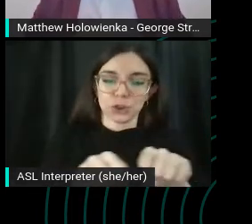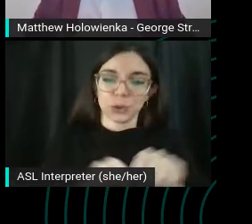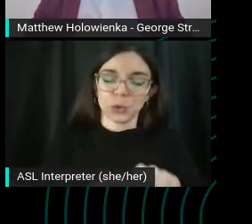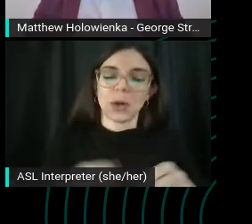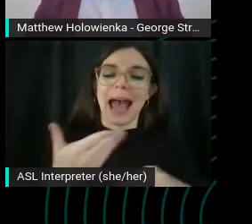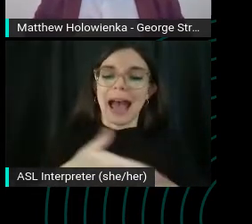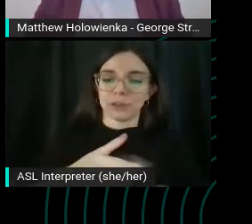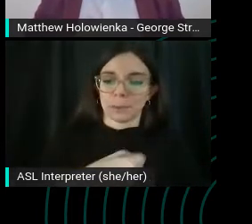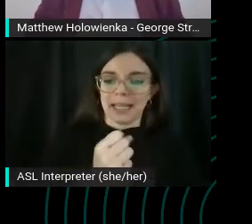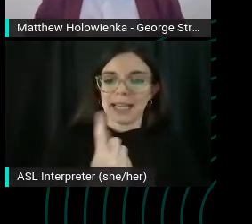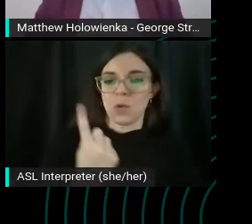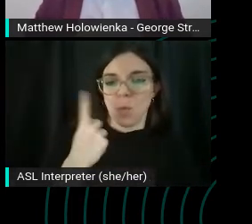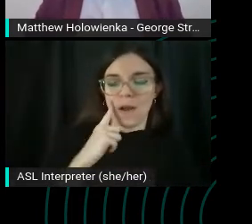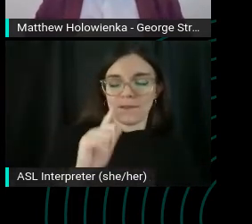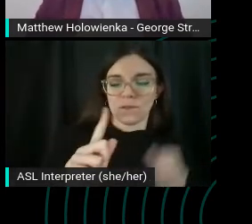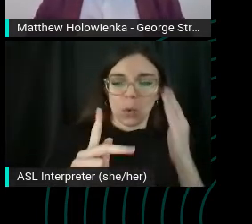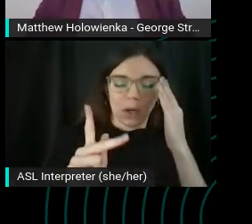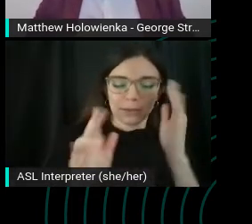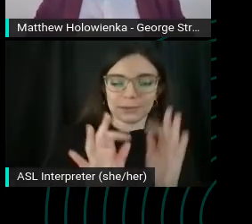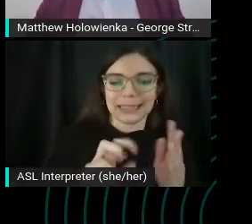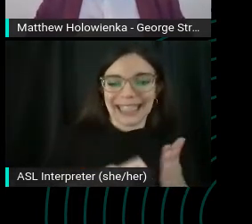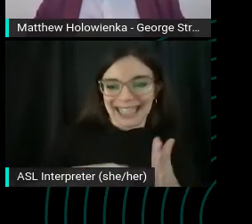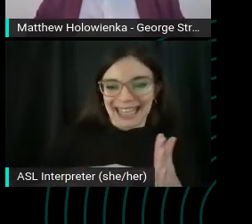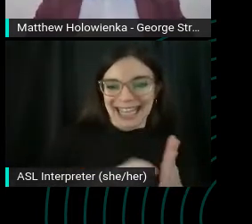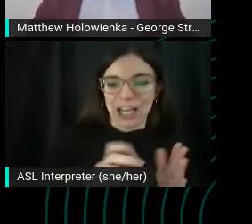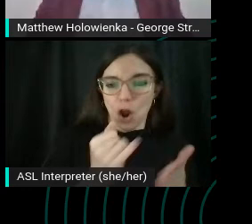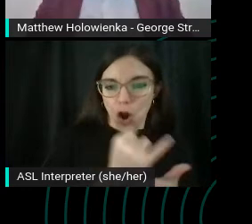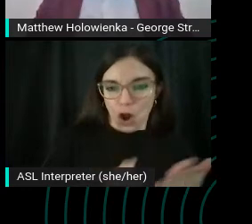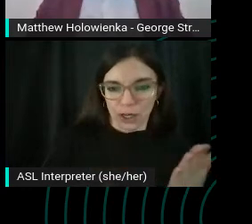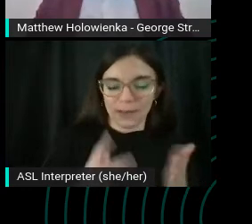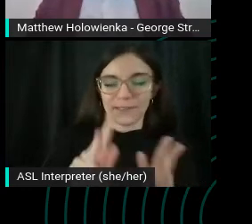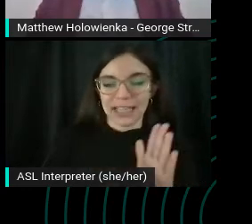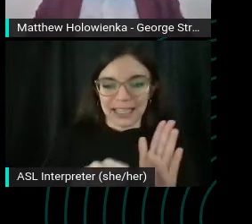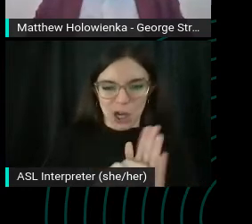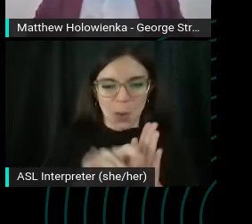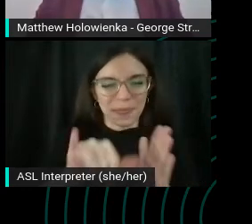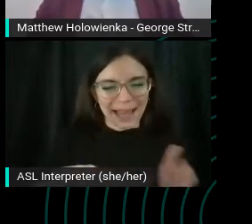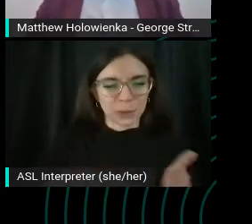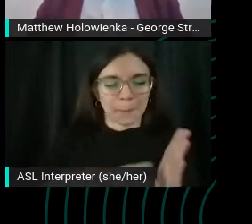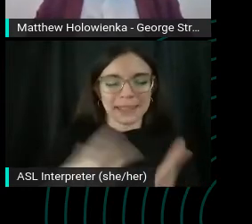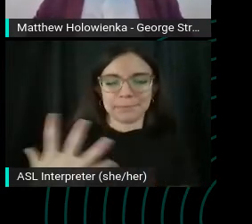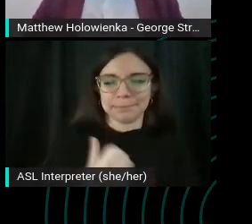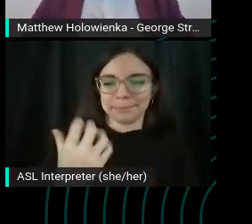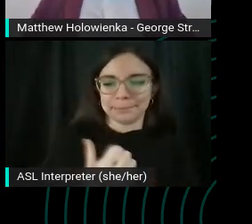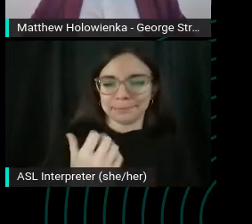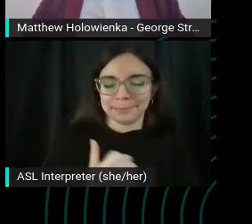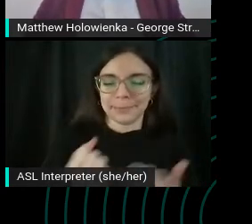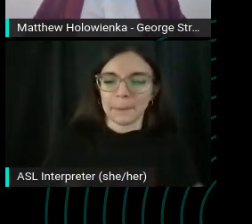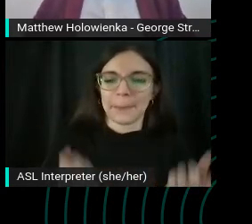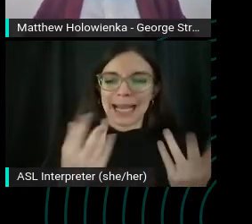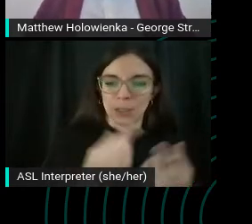and that's what I mean by using all of your resources. One thing can take many forms and be used over and over again. So the next thing I'm going to show you